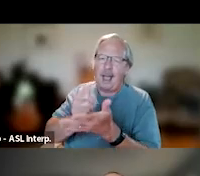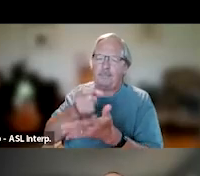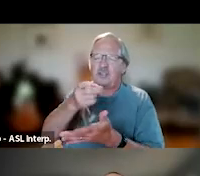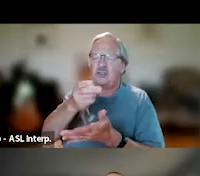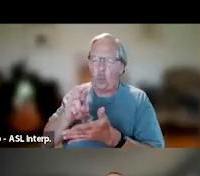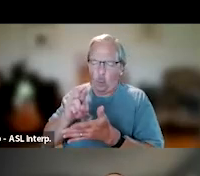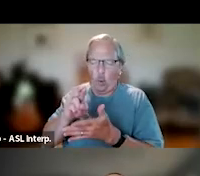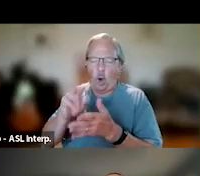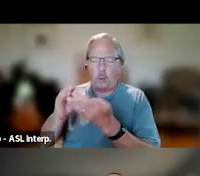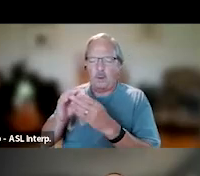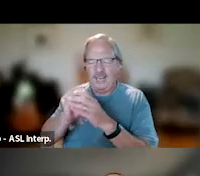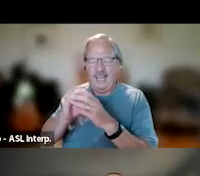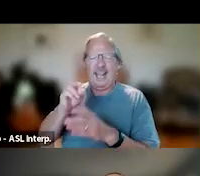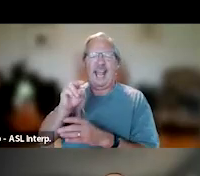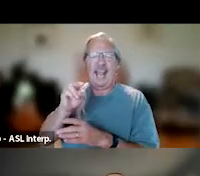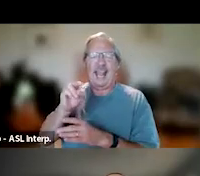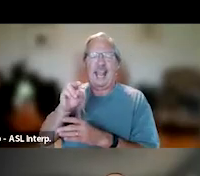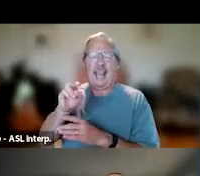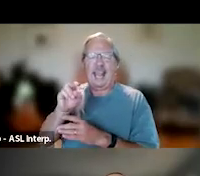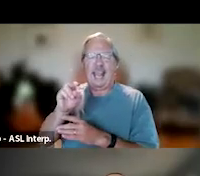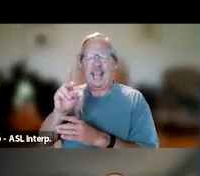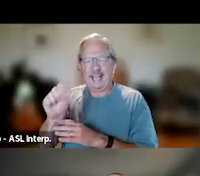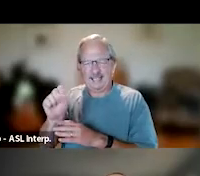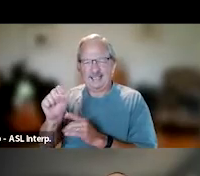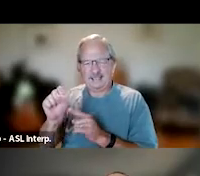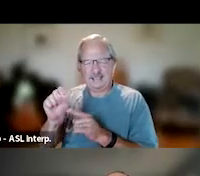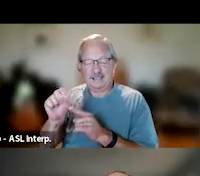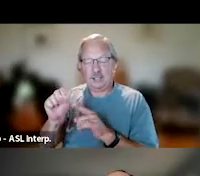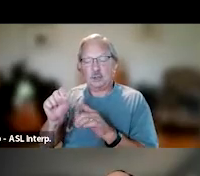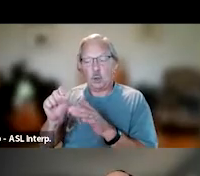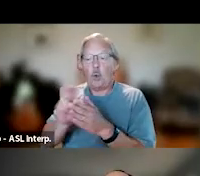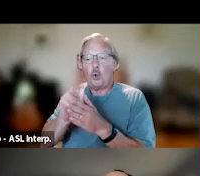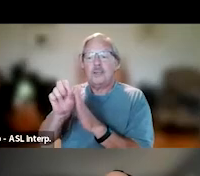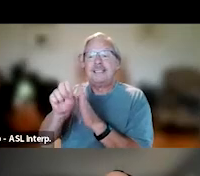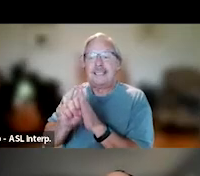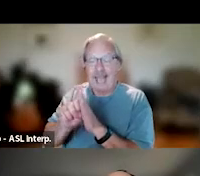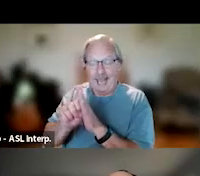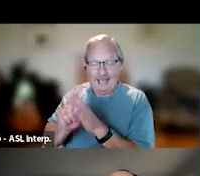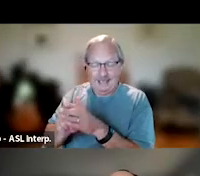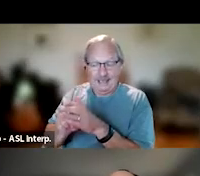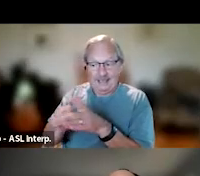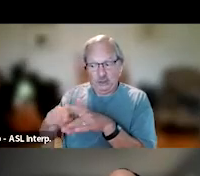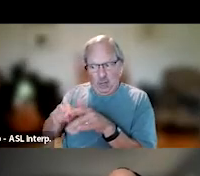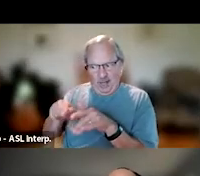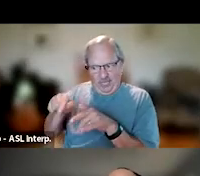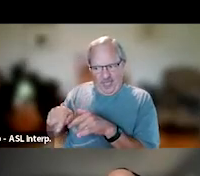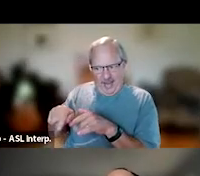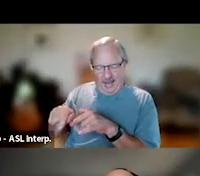So I think going with your state and starting there and saying, let's get it going.